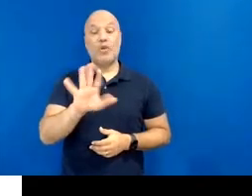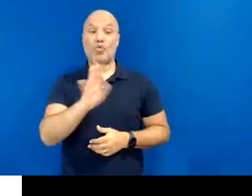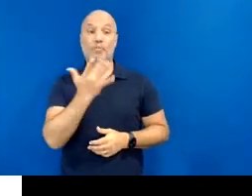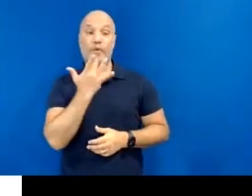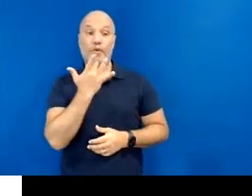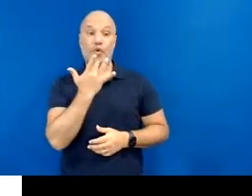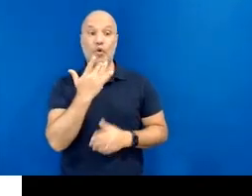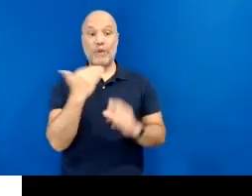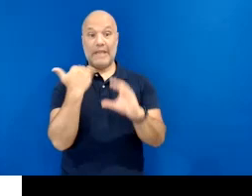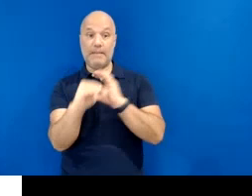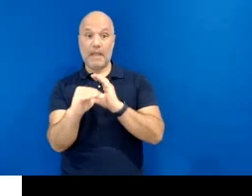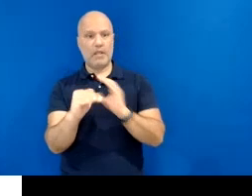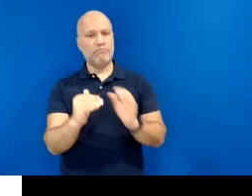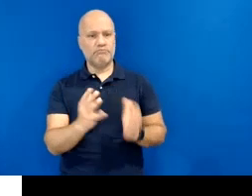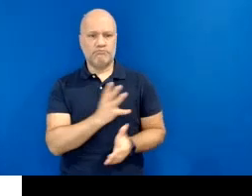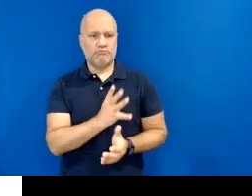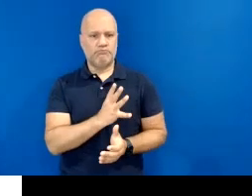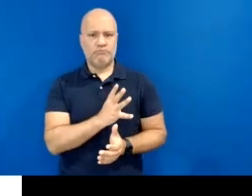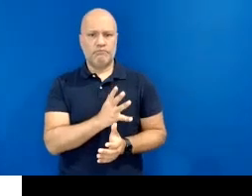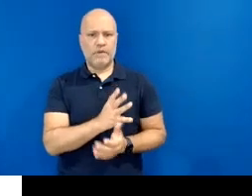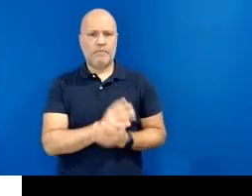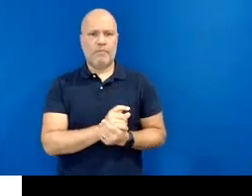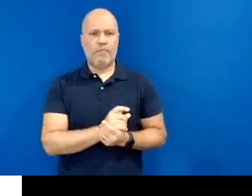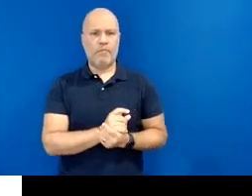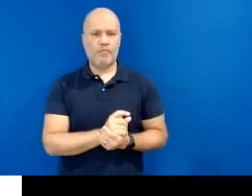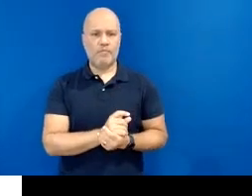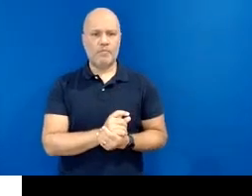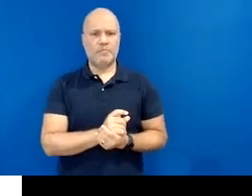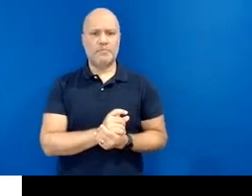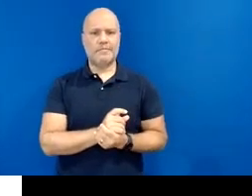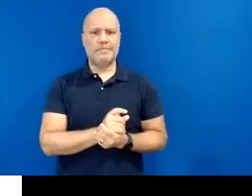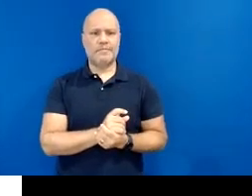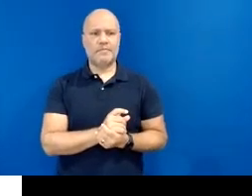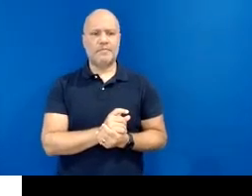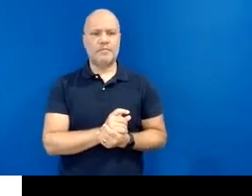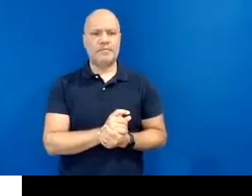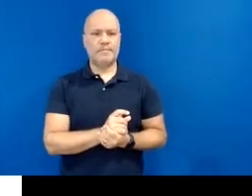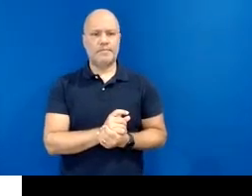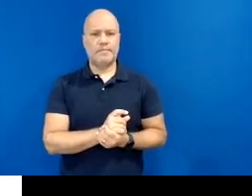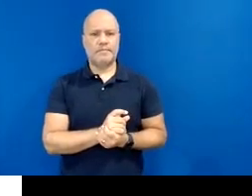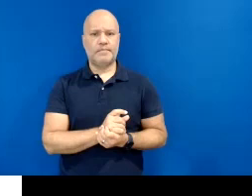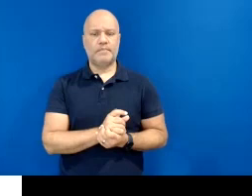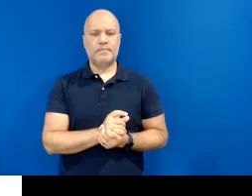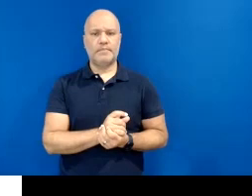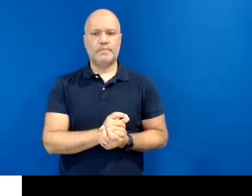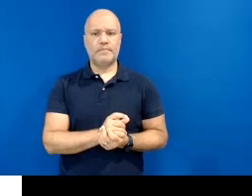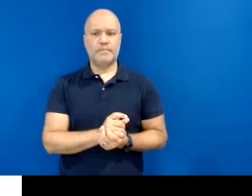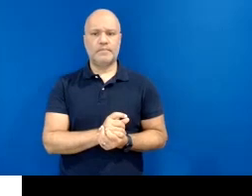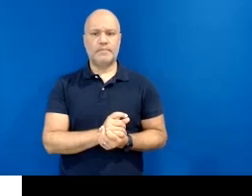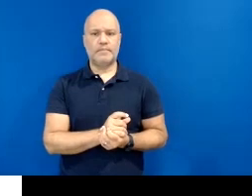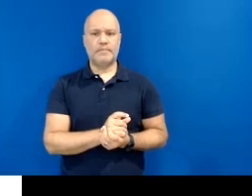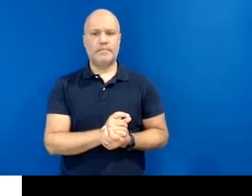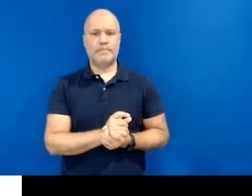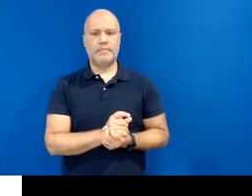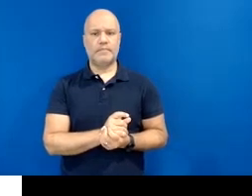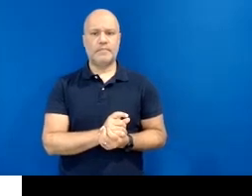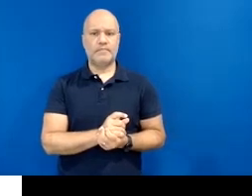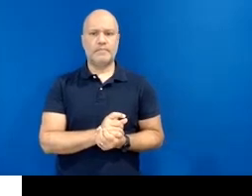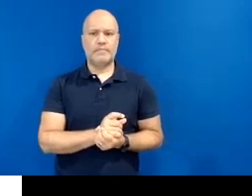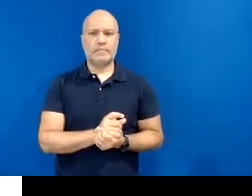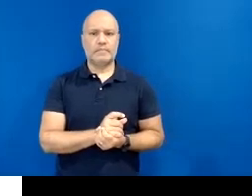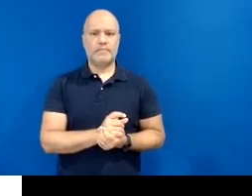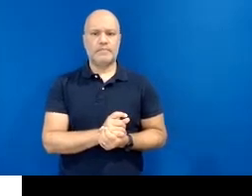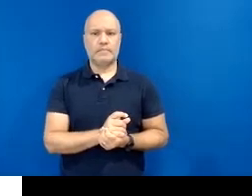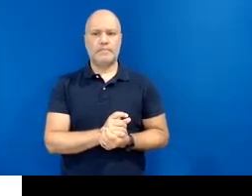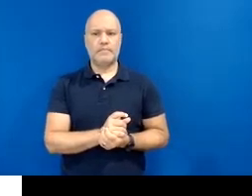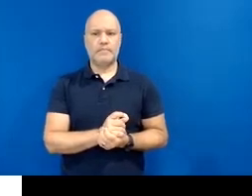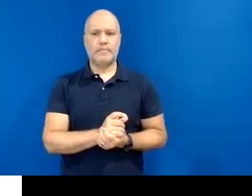emailed to you.